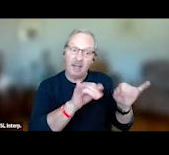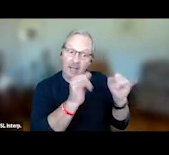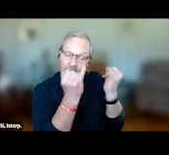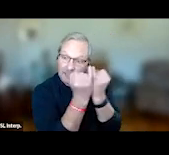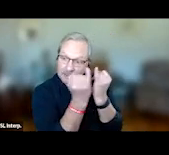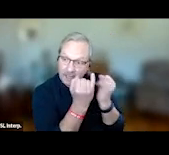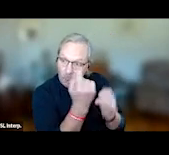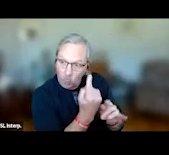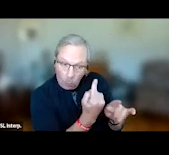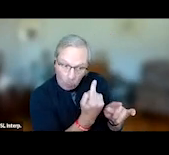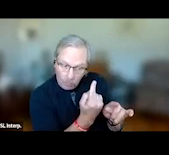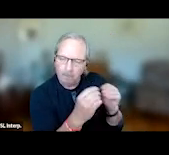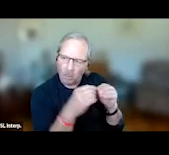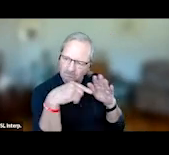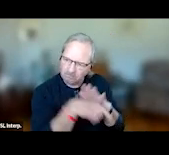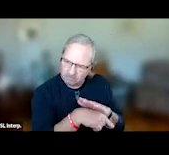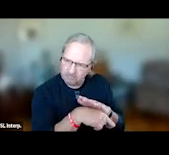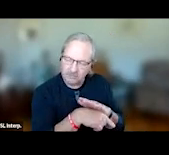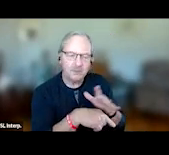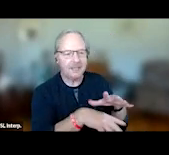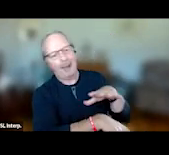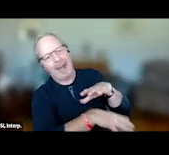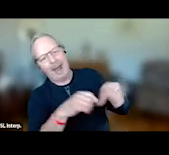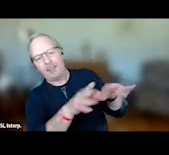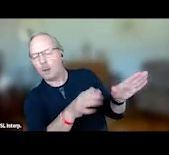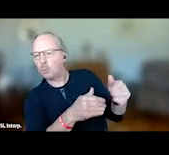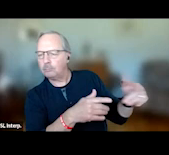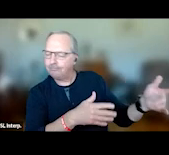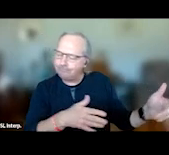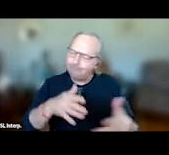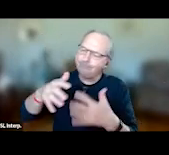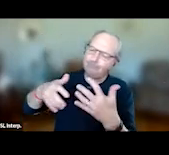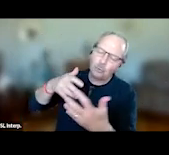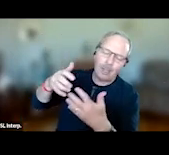So get service users out of their rooms, socialize with 'em, have socializing activities